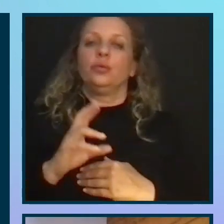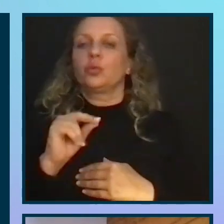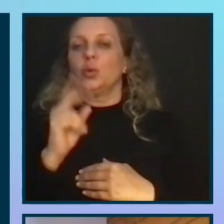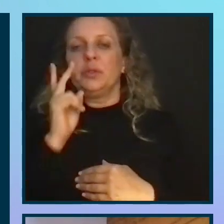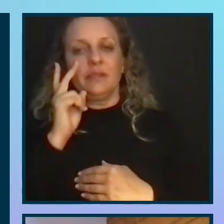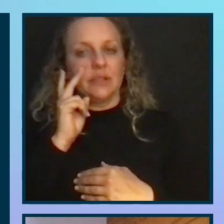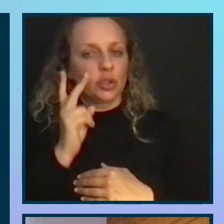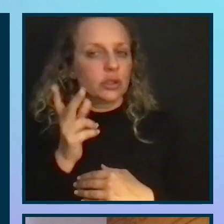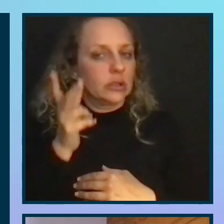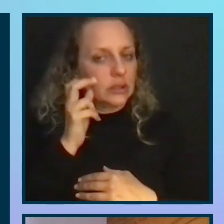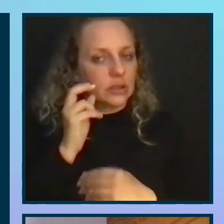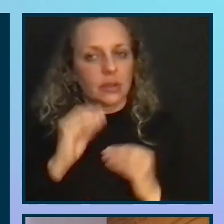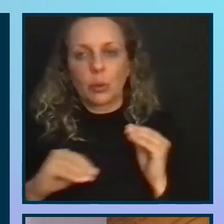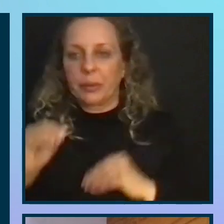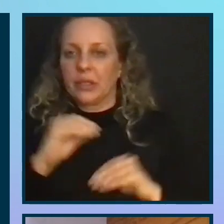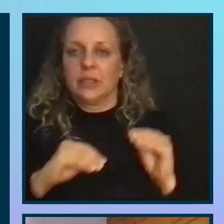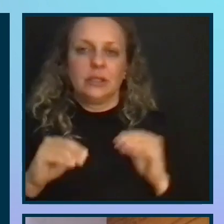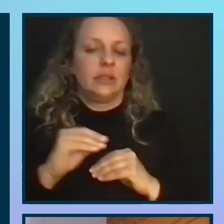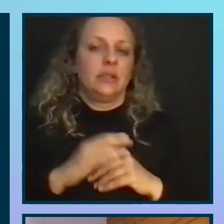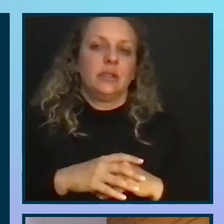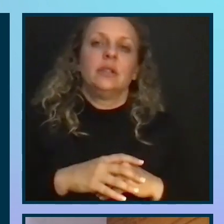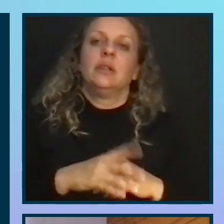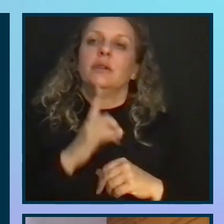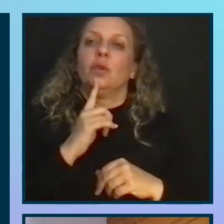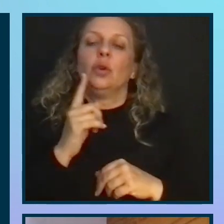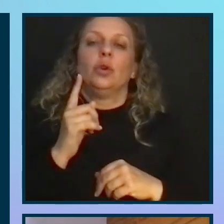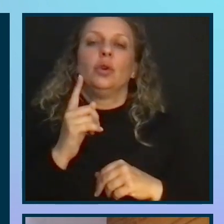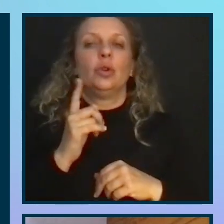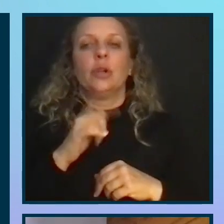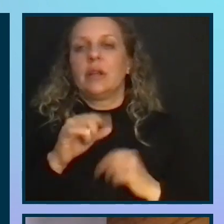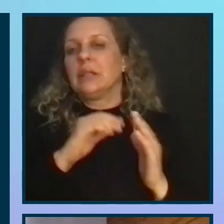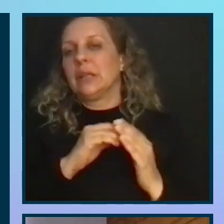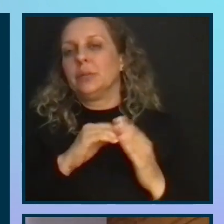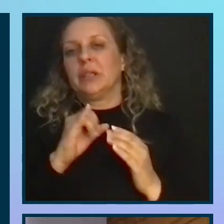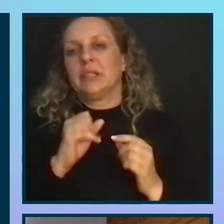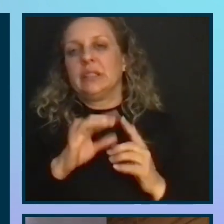hearing mobility cognition for whom accessibility is essential,